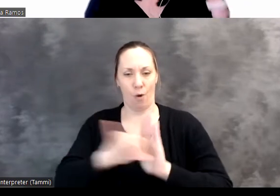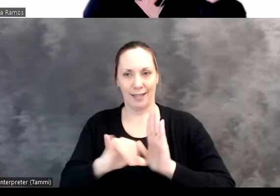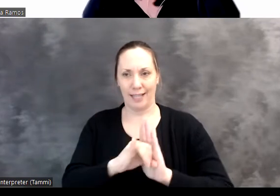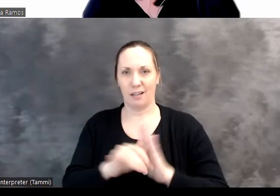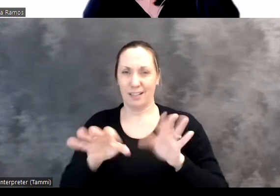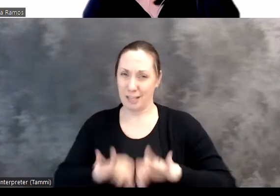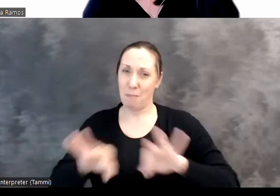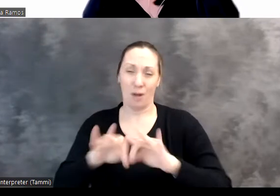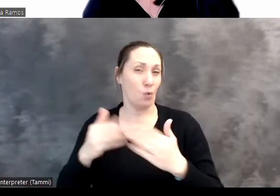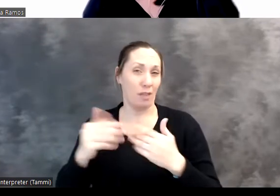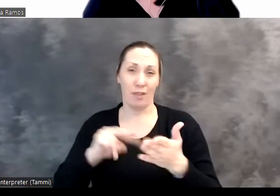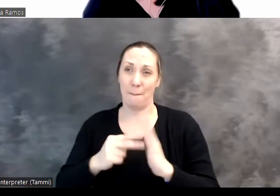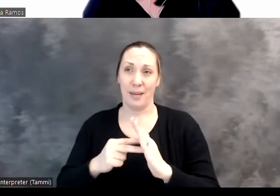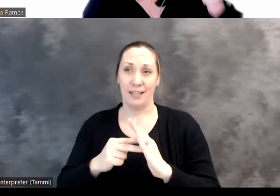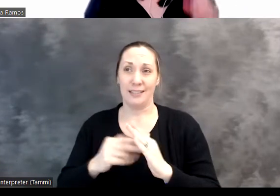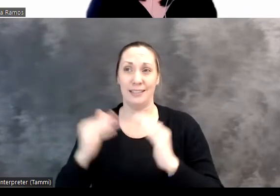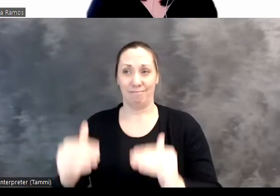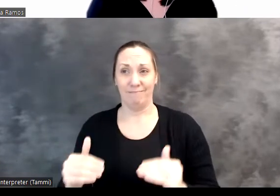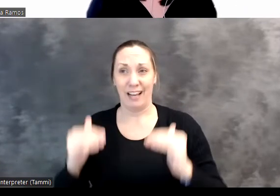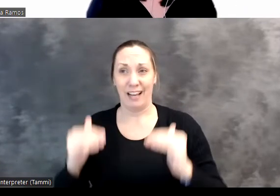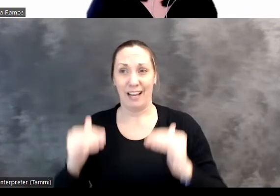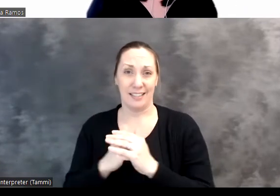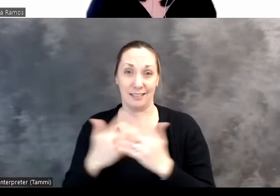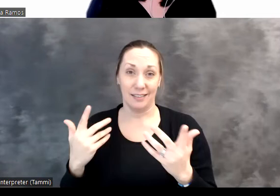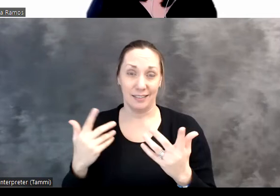different, you know, facets of the identities of people in our